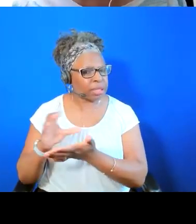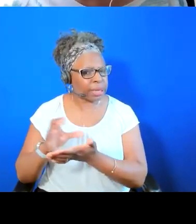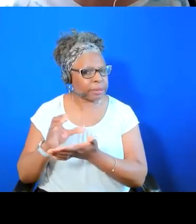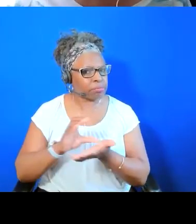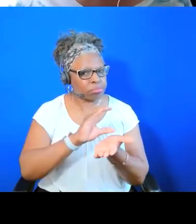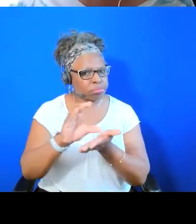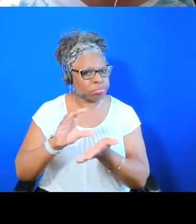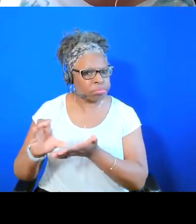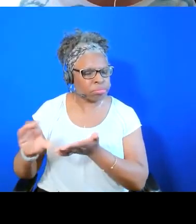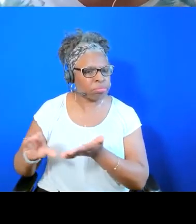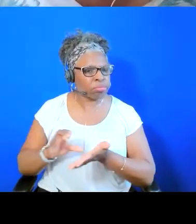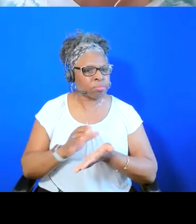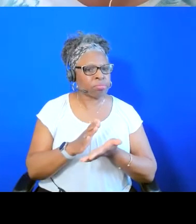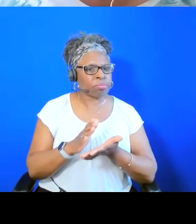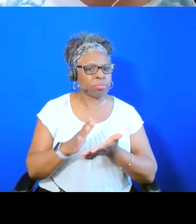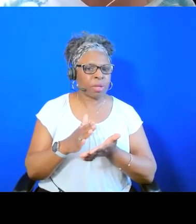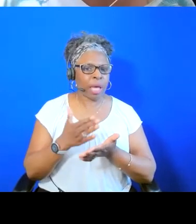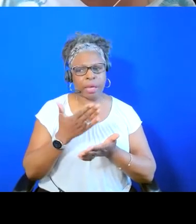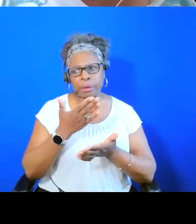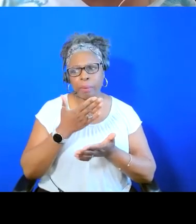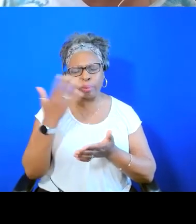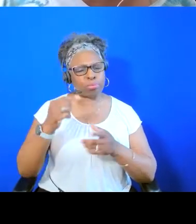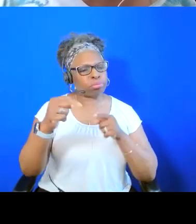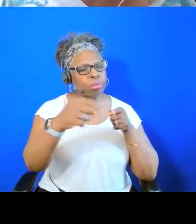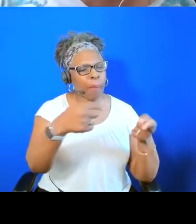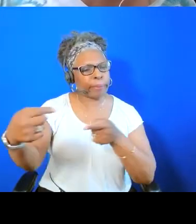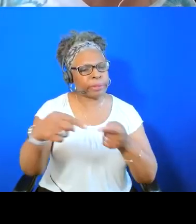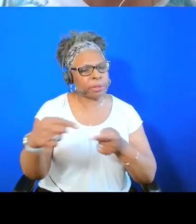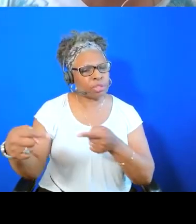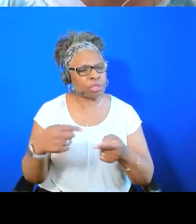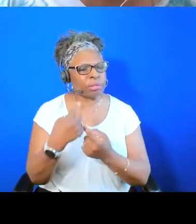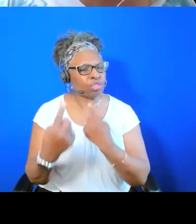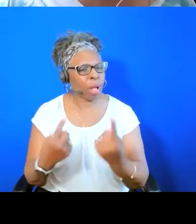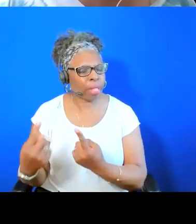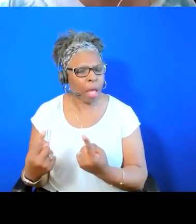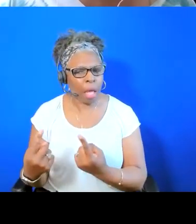So, that's just a quick, quick presentation for me, and I'm sorry, I overran.